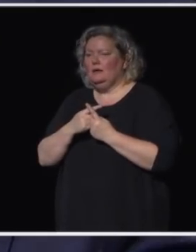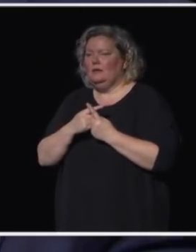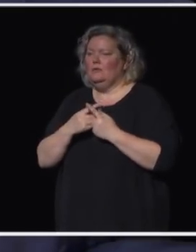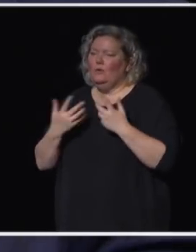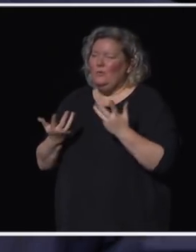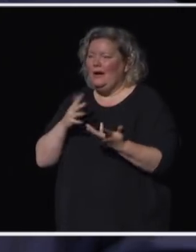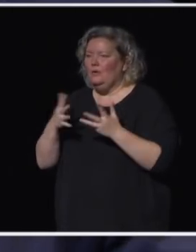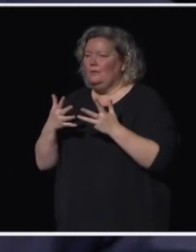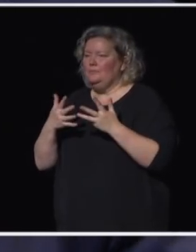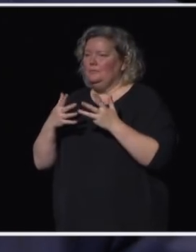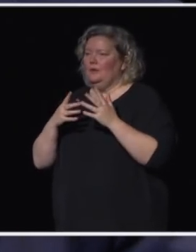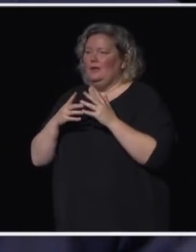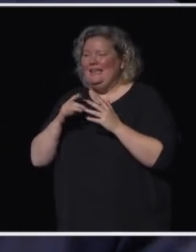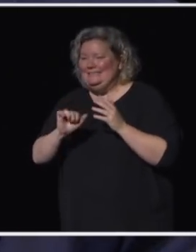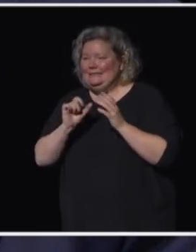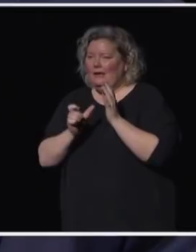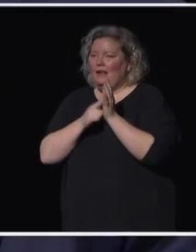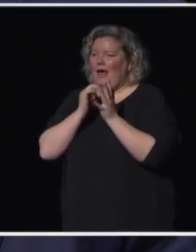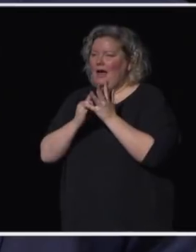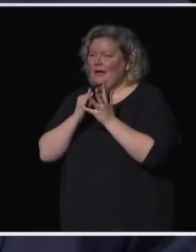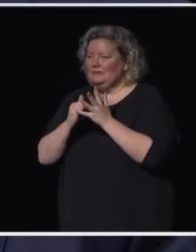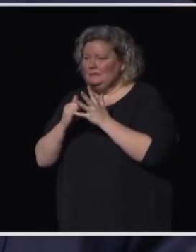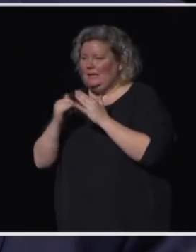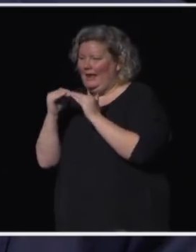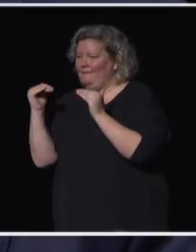of class he was being raised in is kids are taught